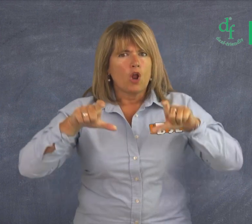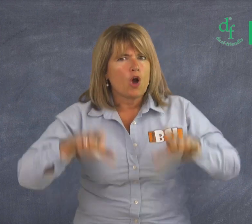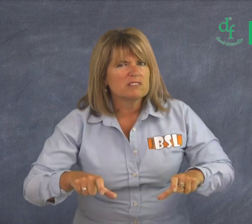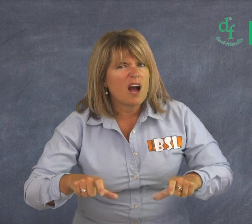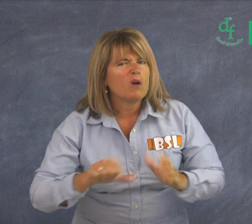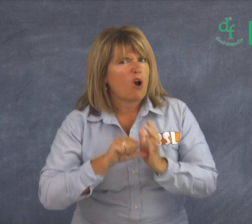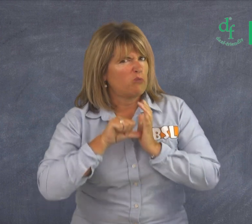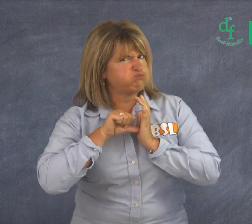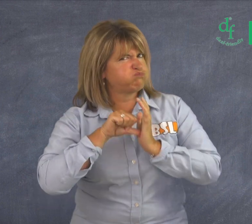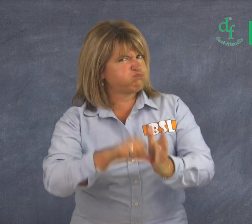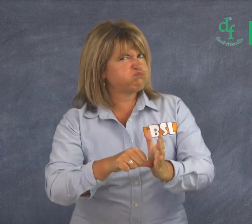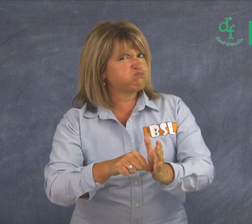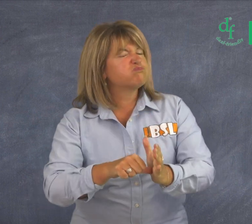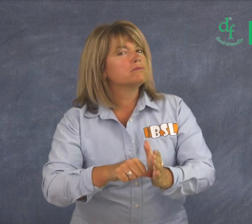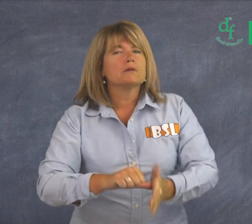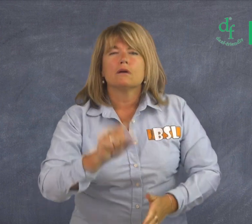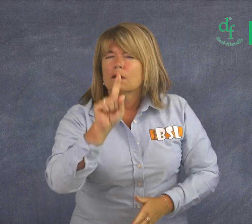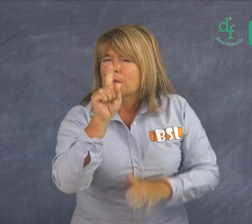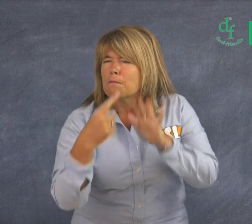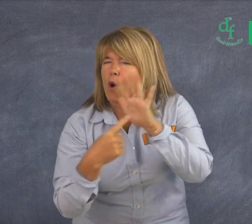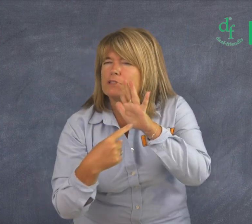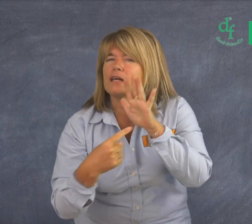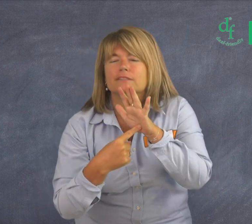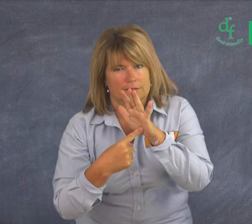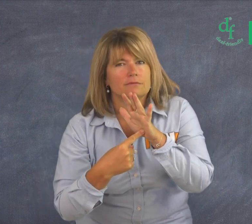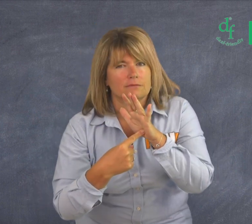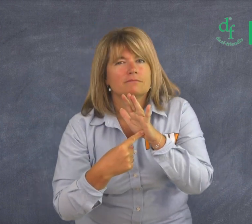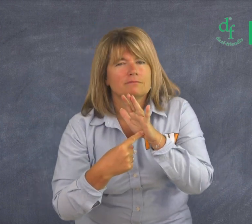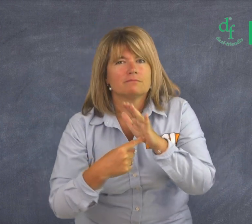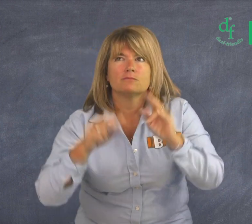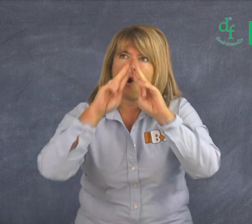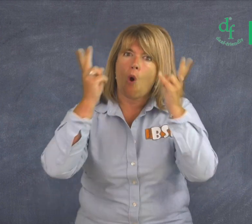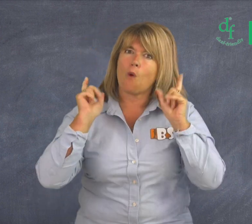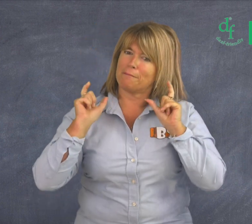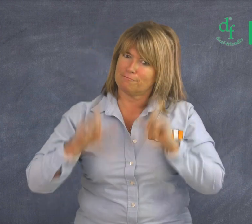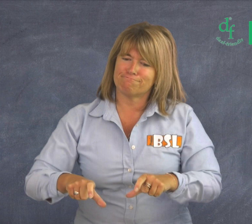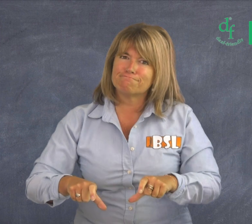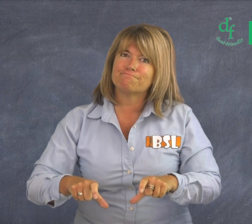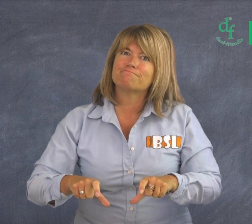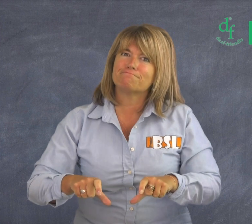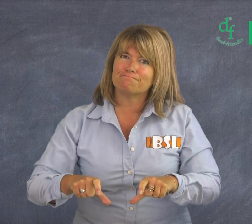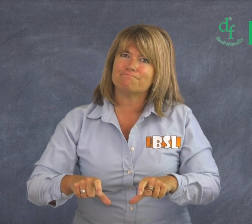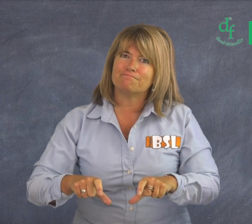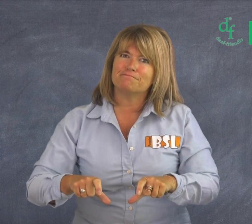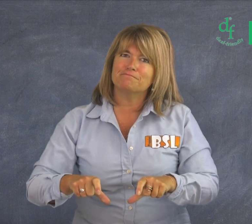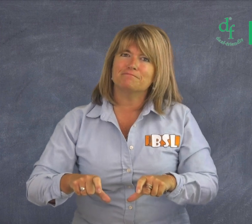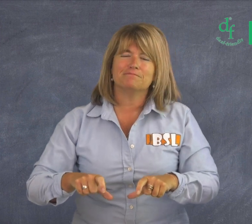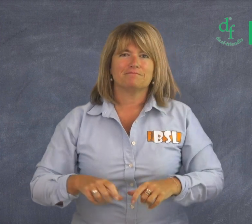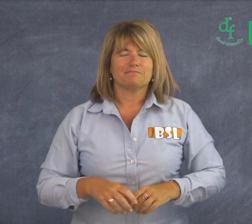Lockdown has been tough, but it's important to stay home.